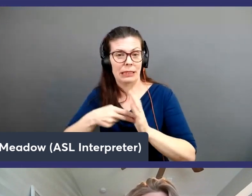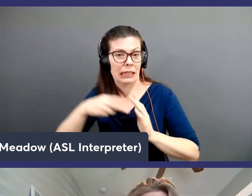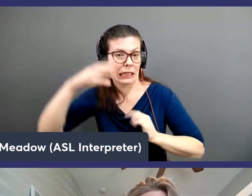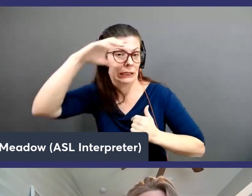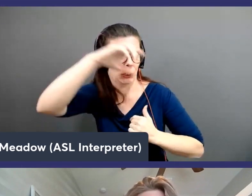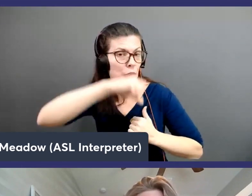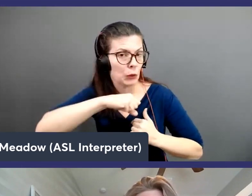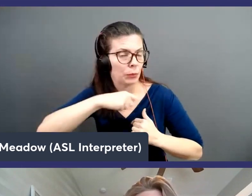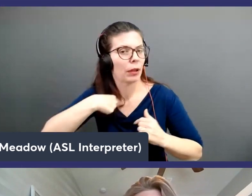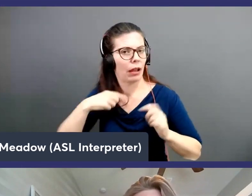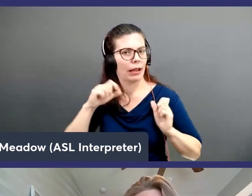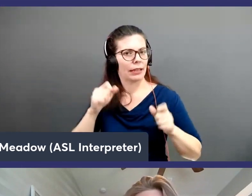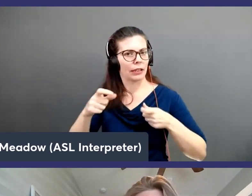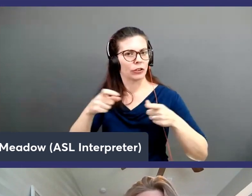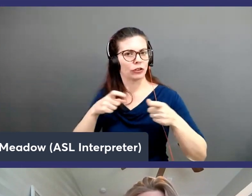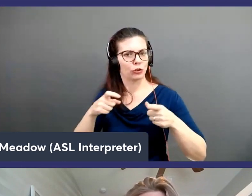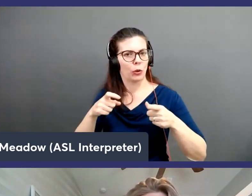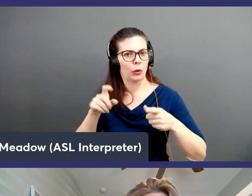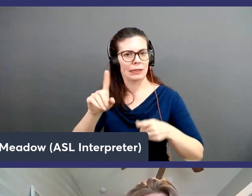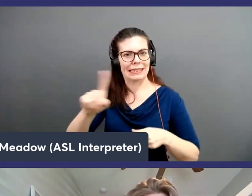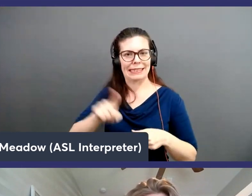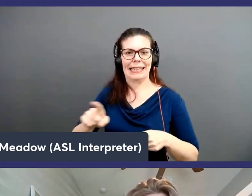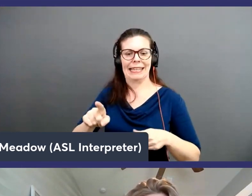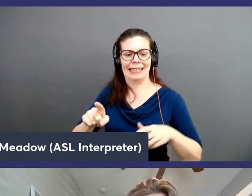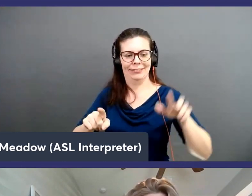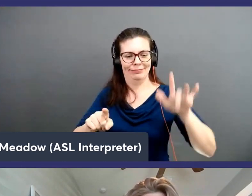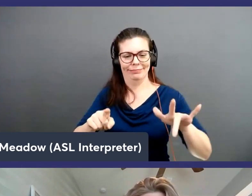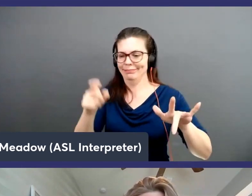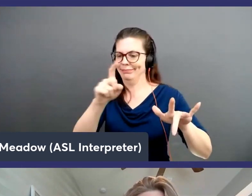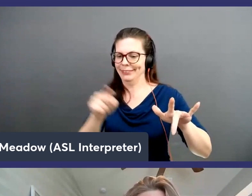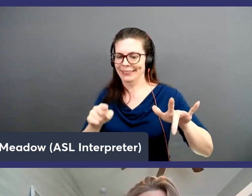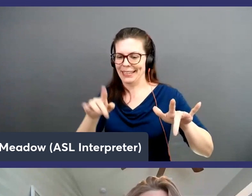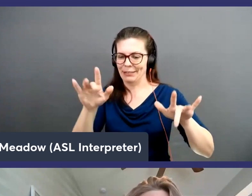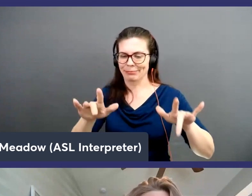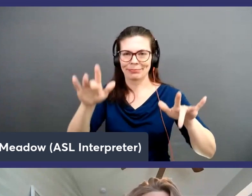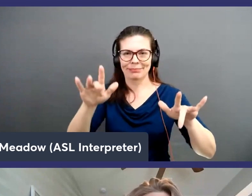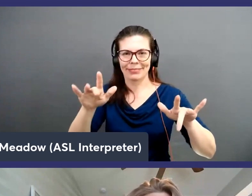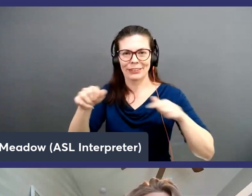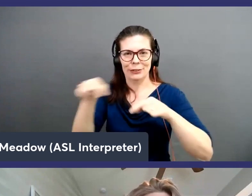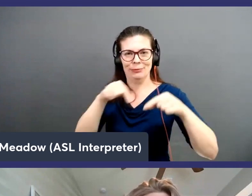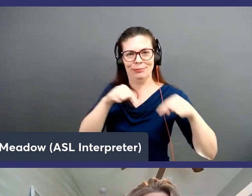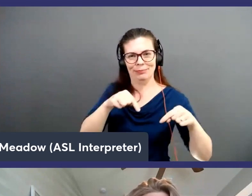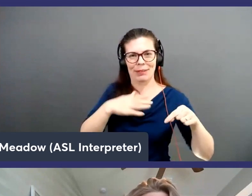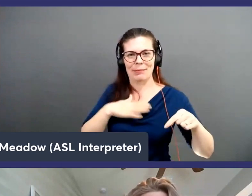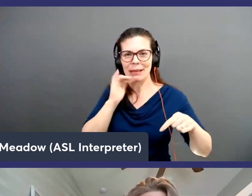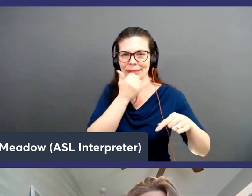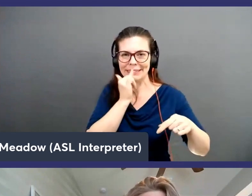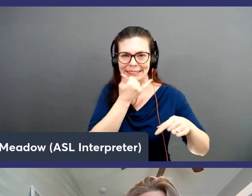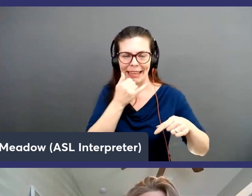control Z, control Z and undo some of those mistakes that my code might have made.